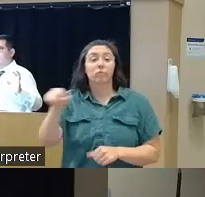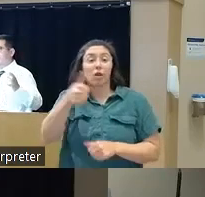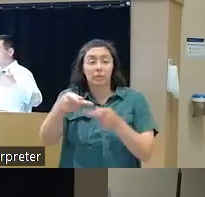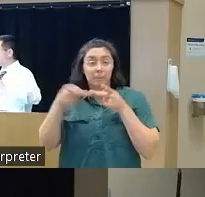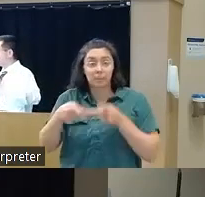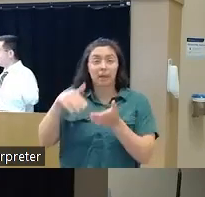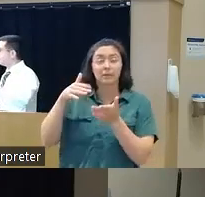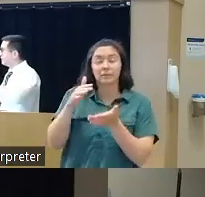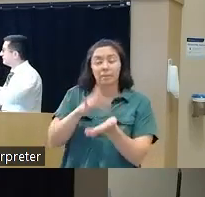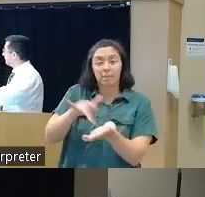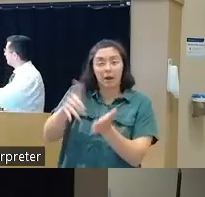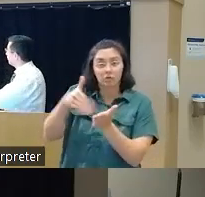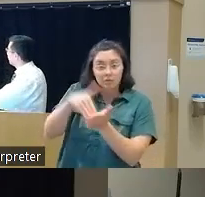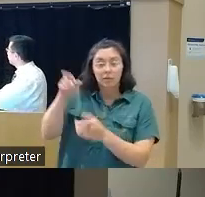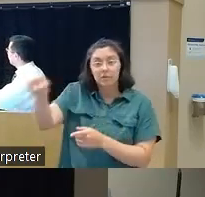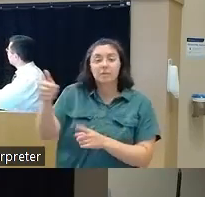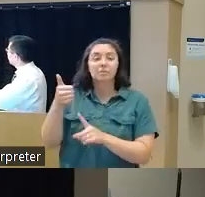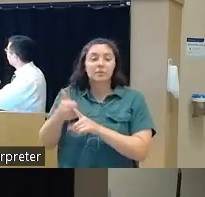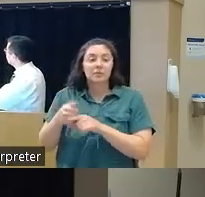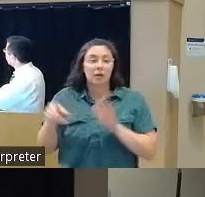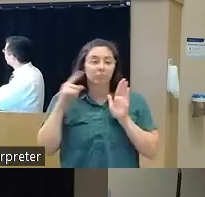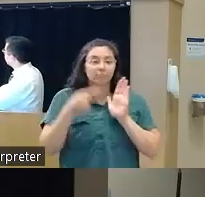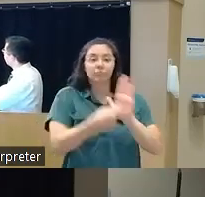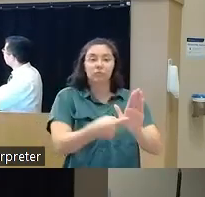Medical Center at least he was there he's now at Brigham and Women's Hospital I trained with him